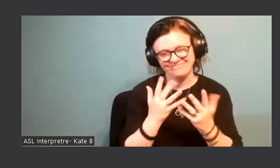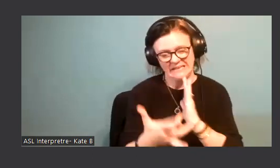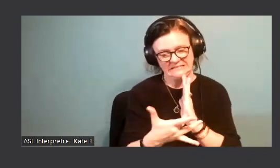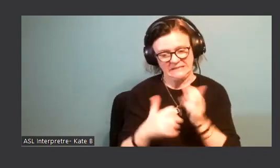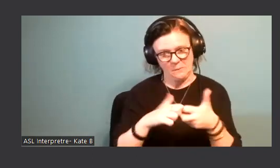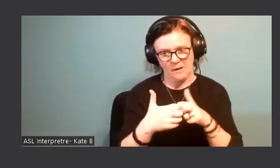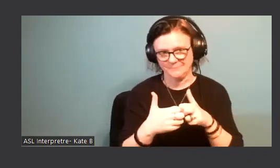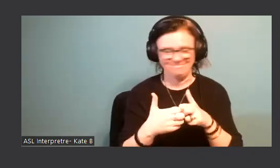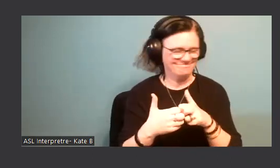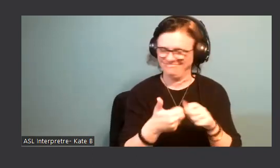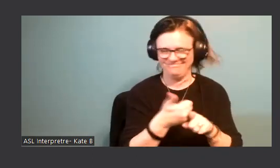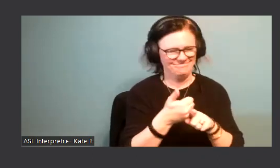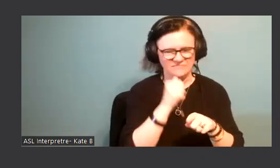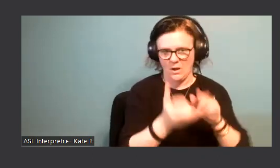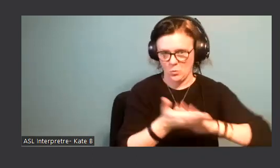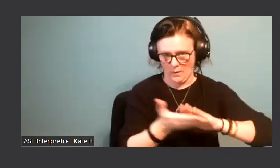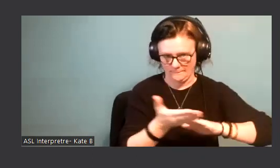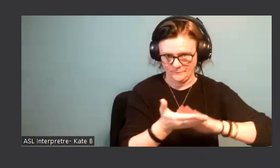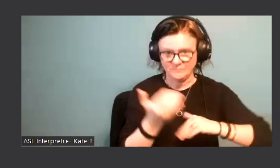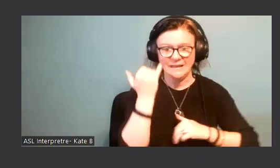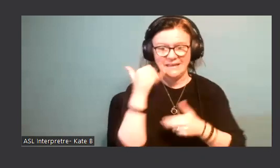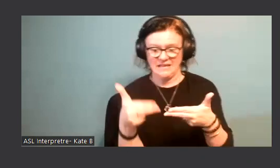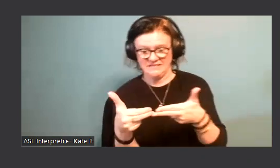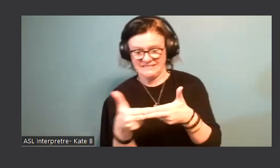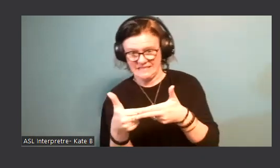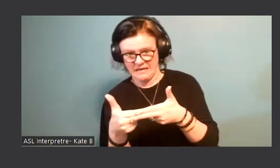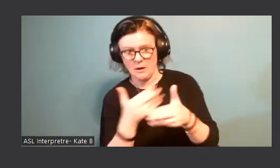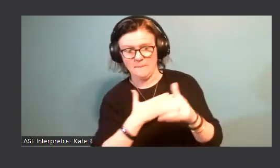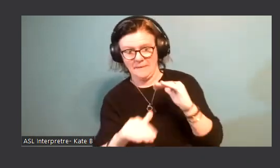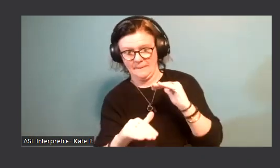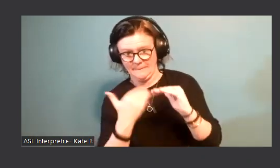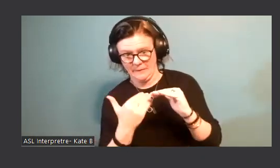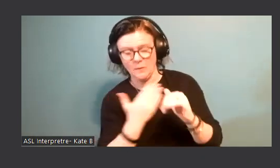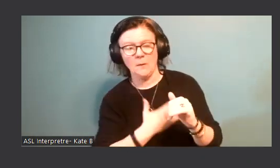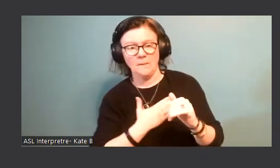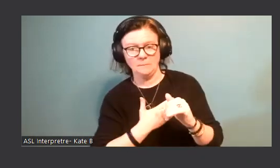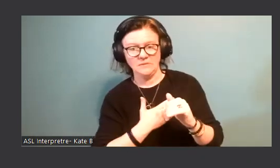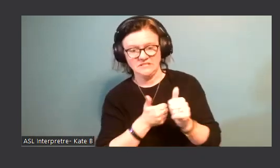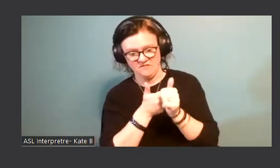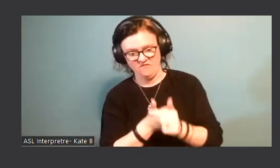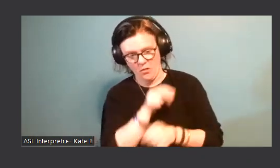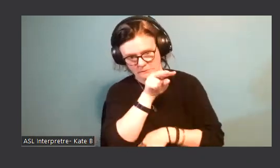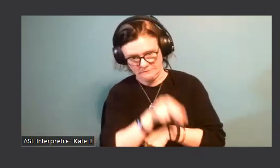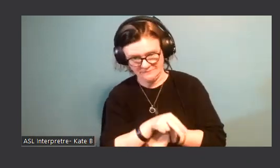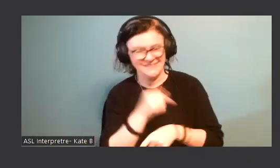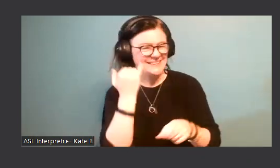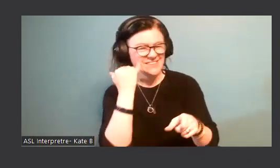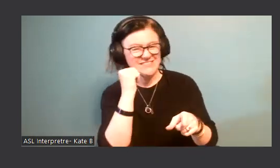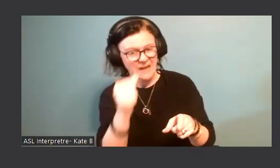We were going to have a scribe for meetings available, unfortunately, due to a technical